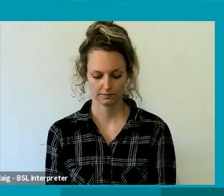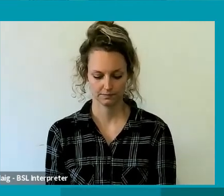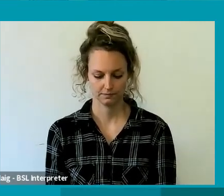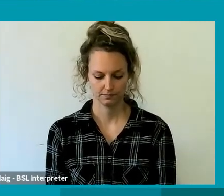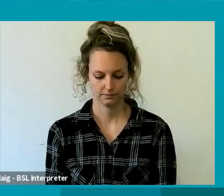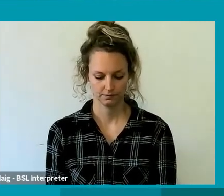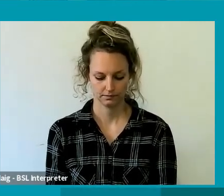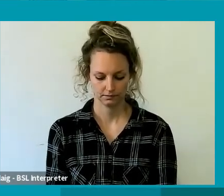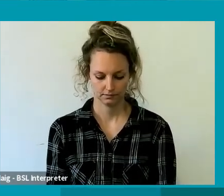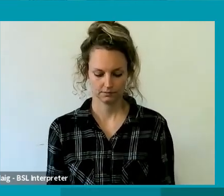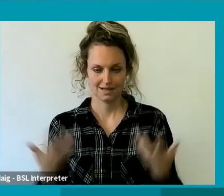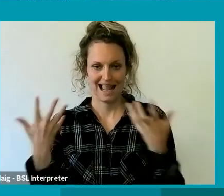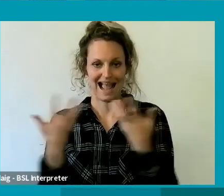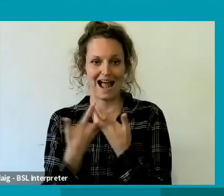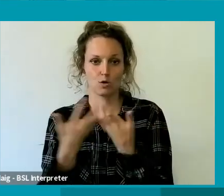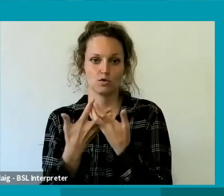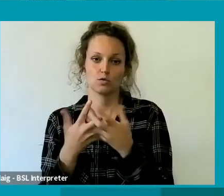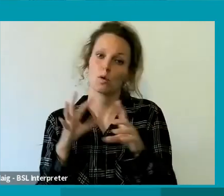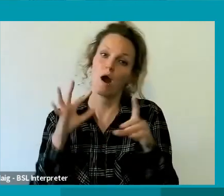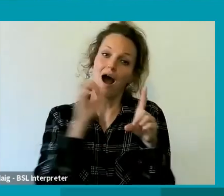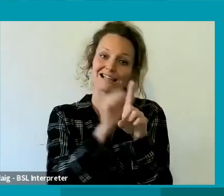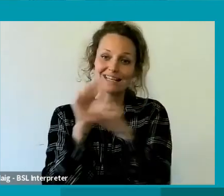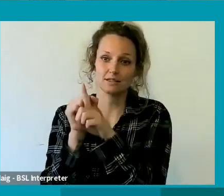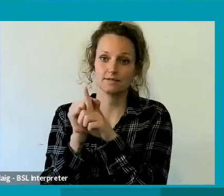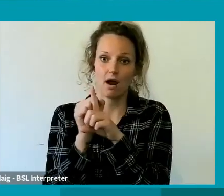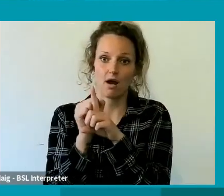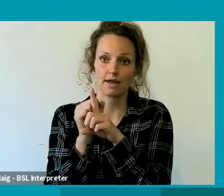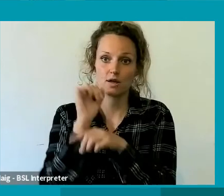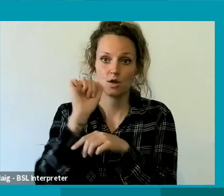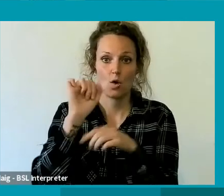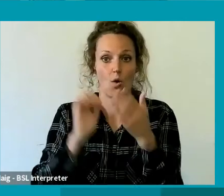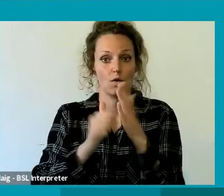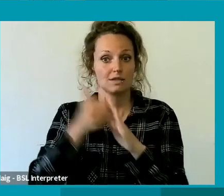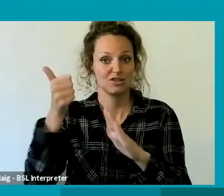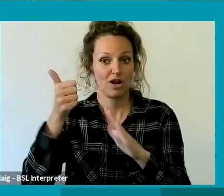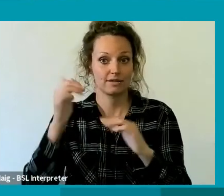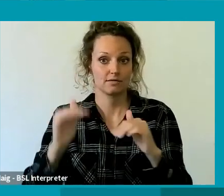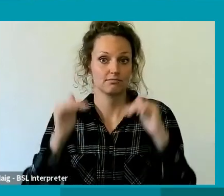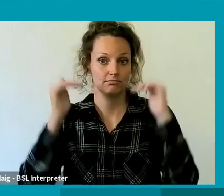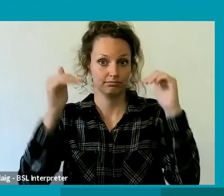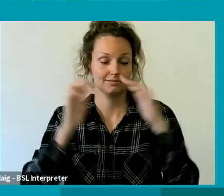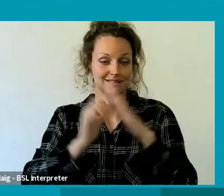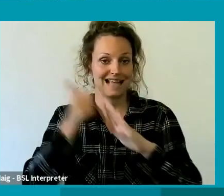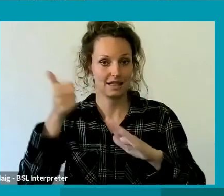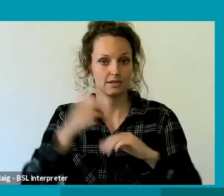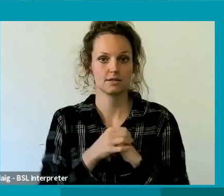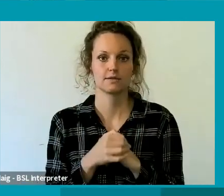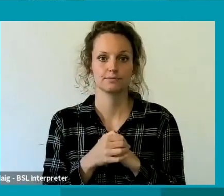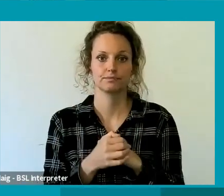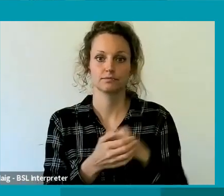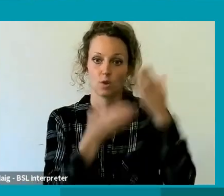build your talents and strengths, OK, so these are my go to external links.